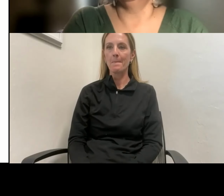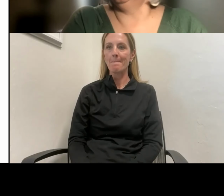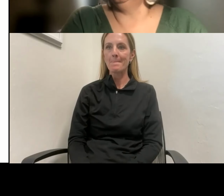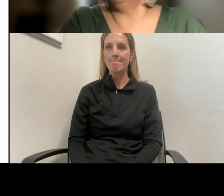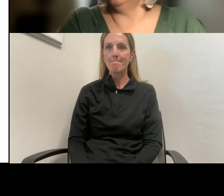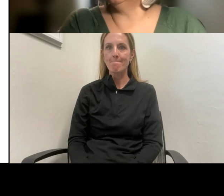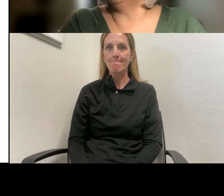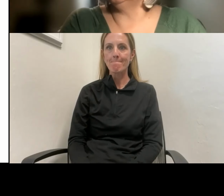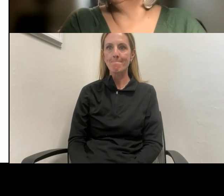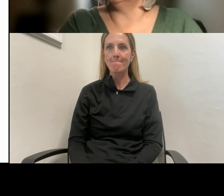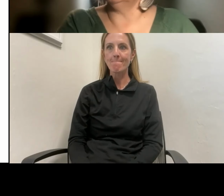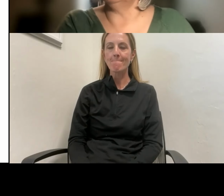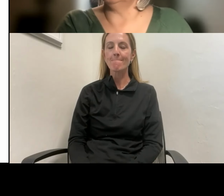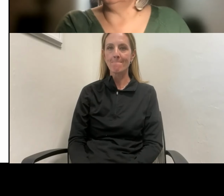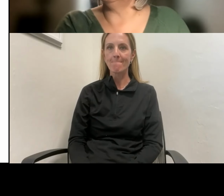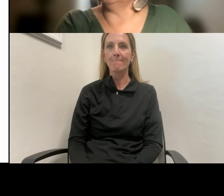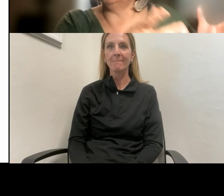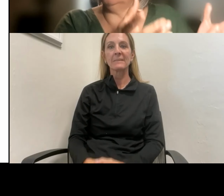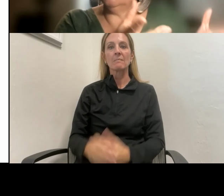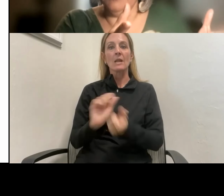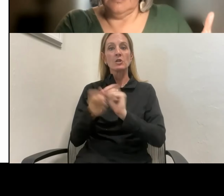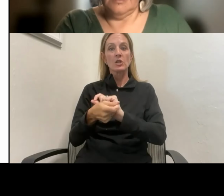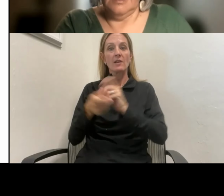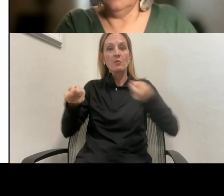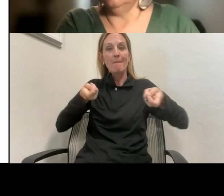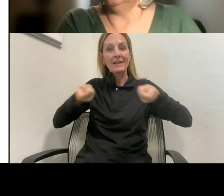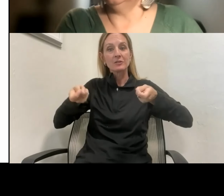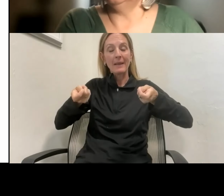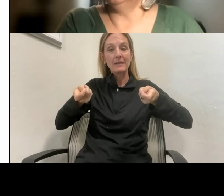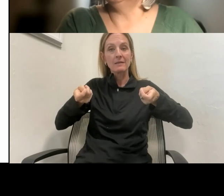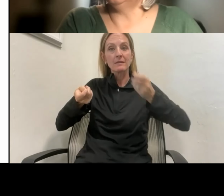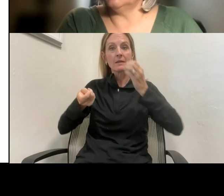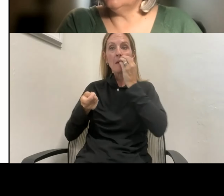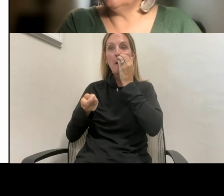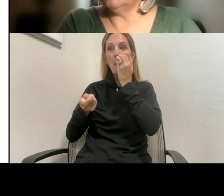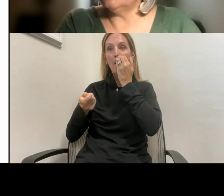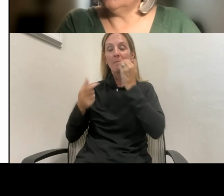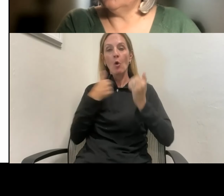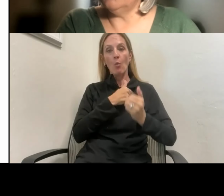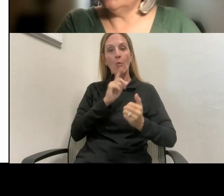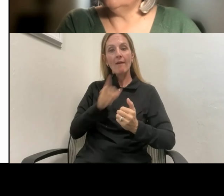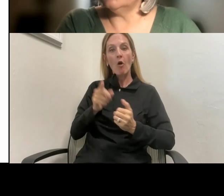Change management, we're lifting up and honoring the trickster transformer ways of us